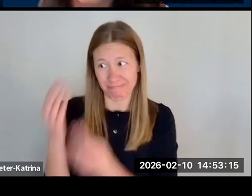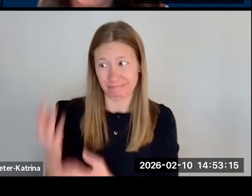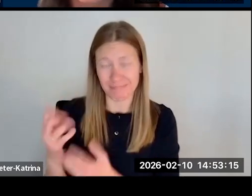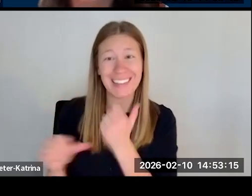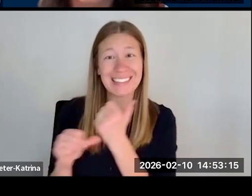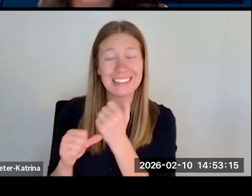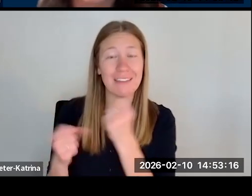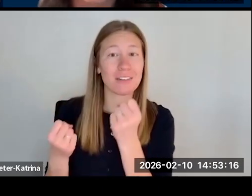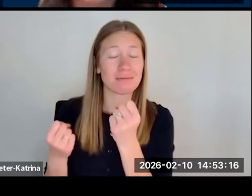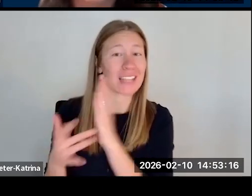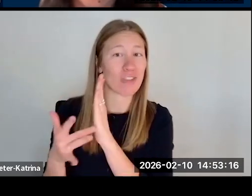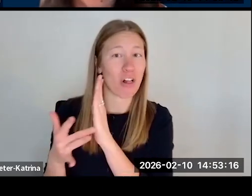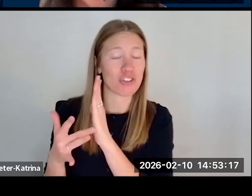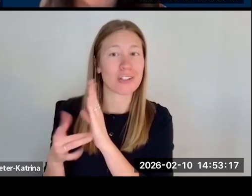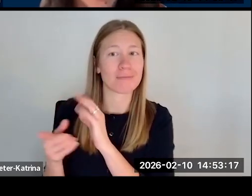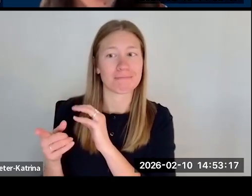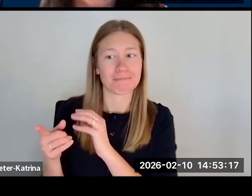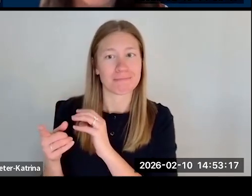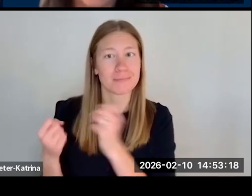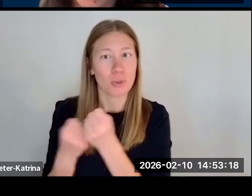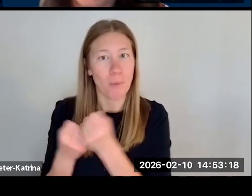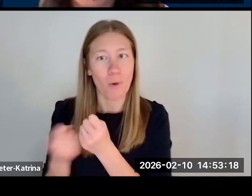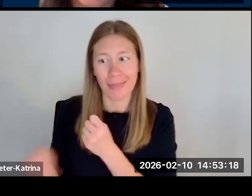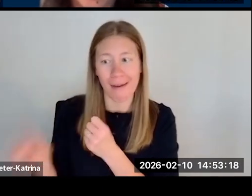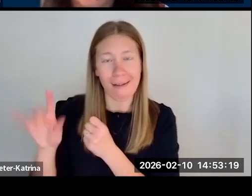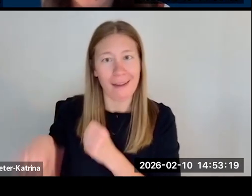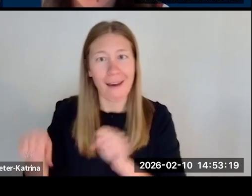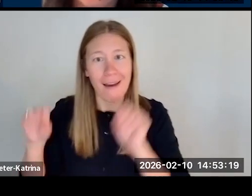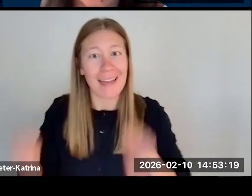to understand that these are column in row headers as well